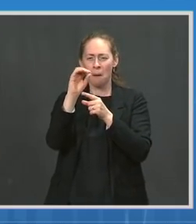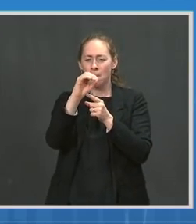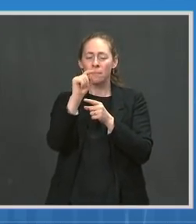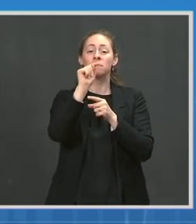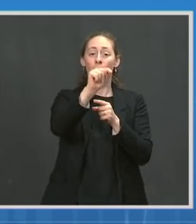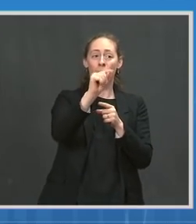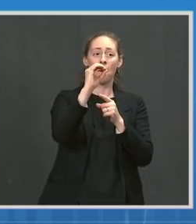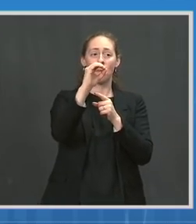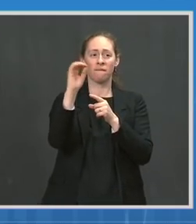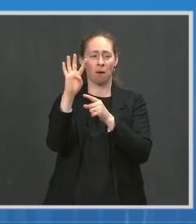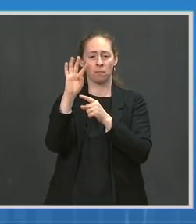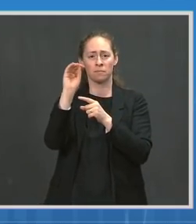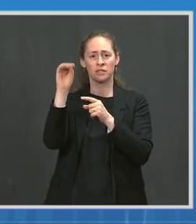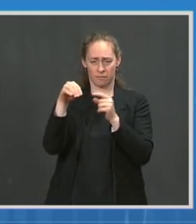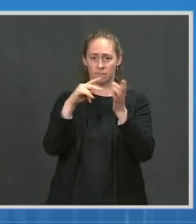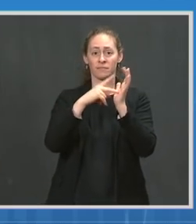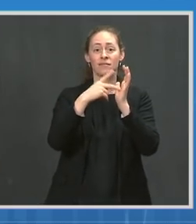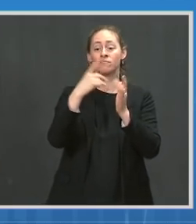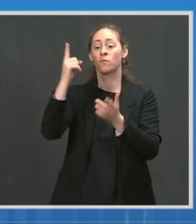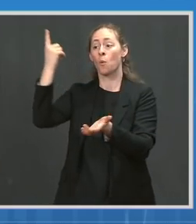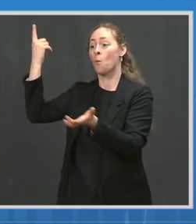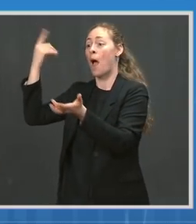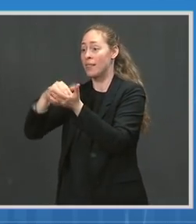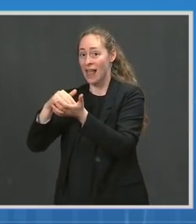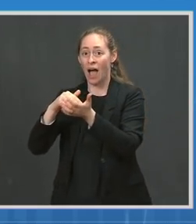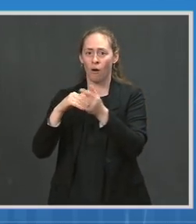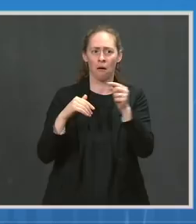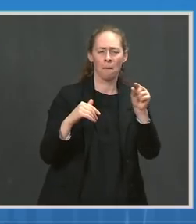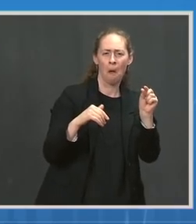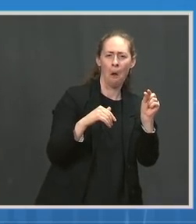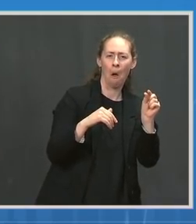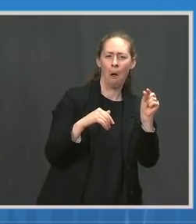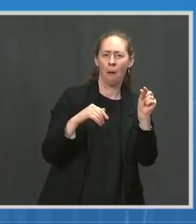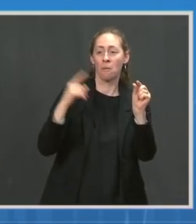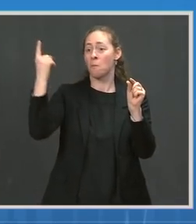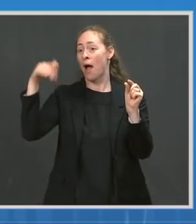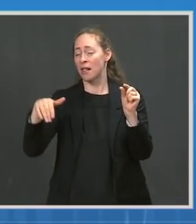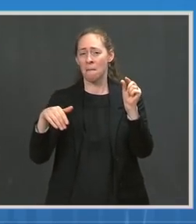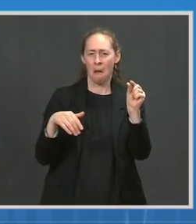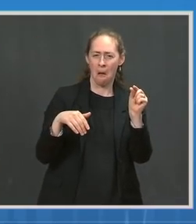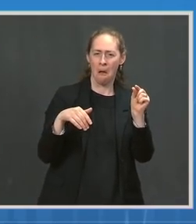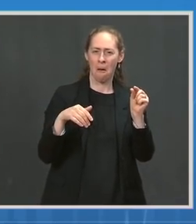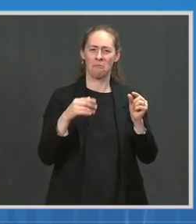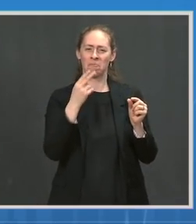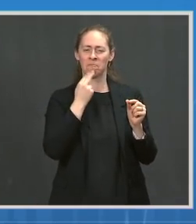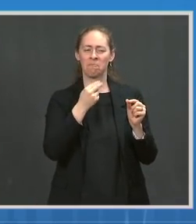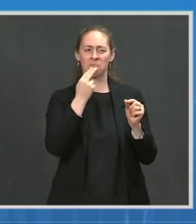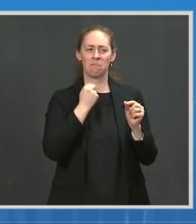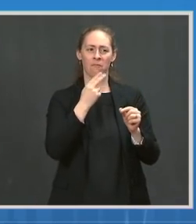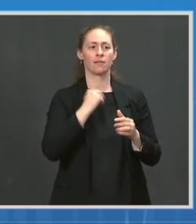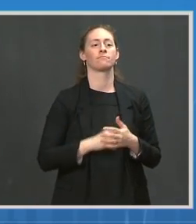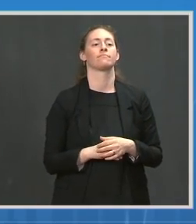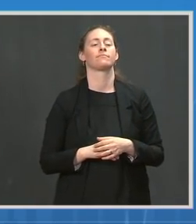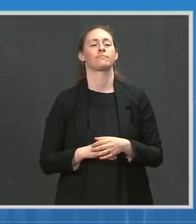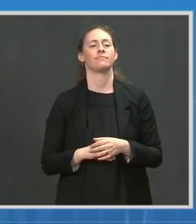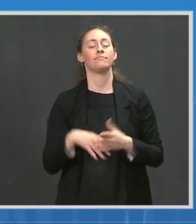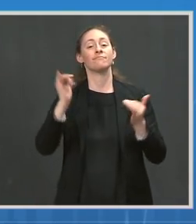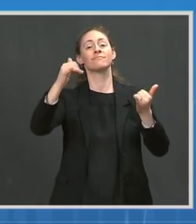Next slide. More data showing that when you look at mass vaccination setting nationwide --